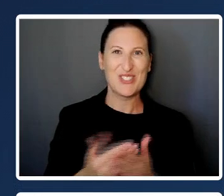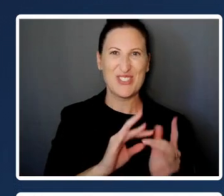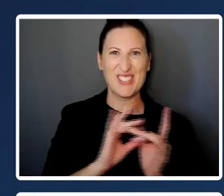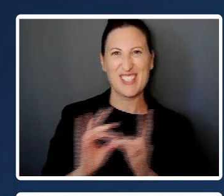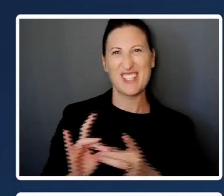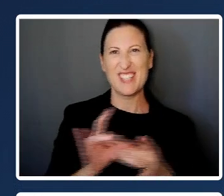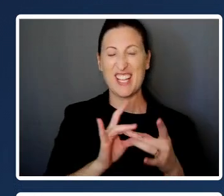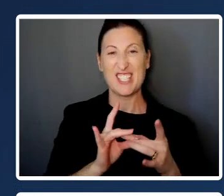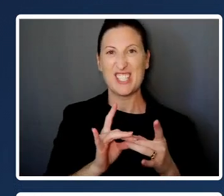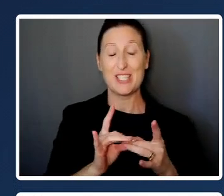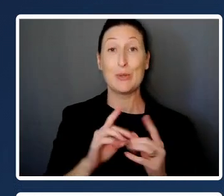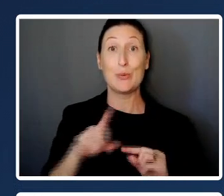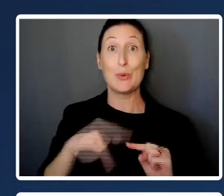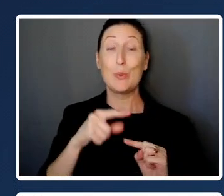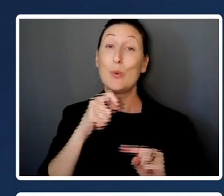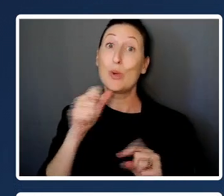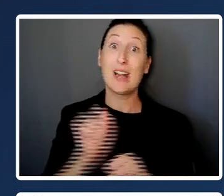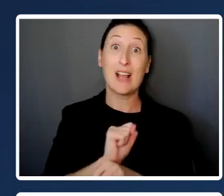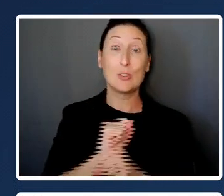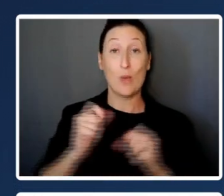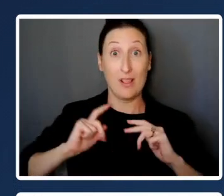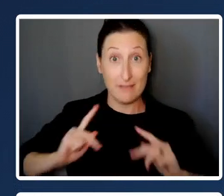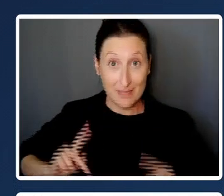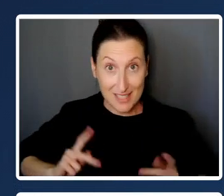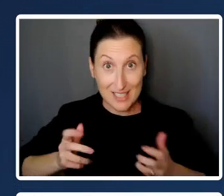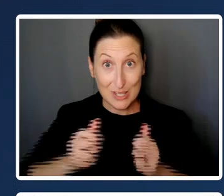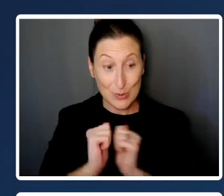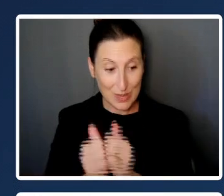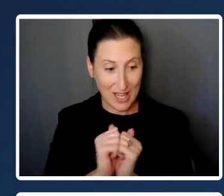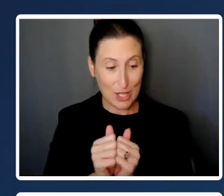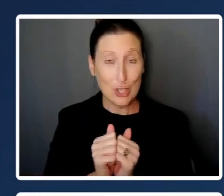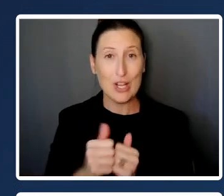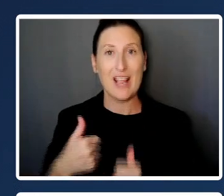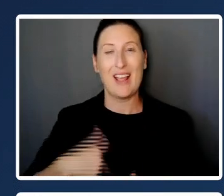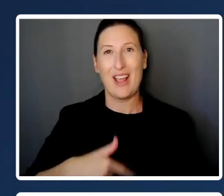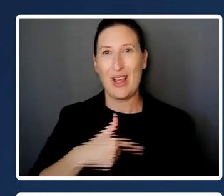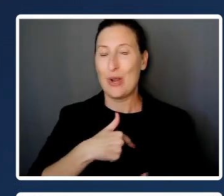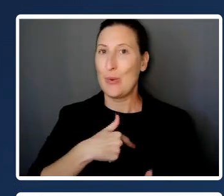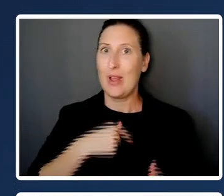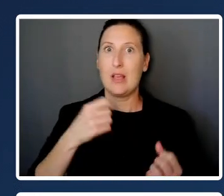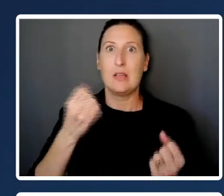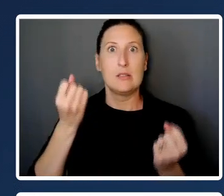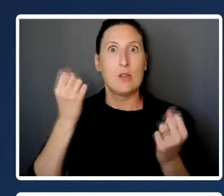physically together. And we generated a ton of ideas. This was just, like I said,